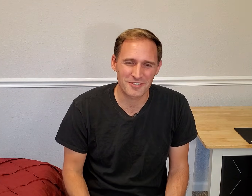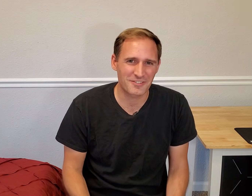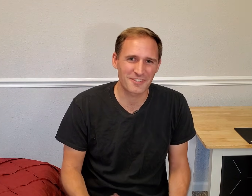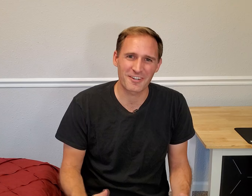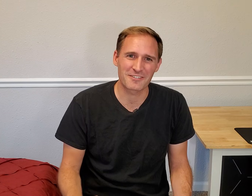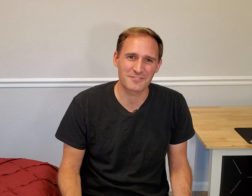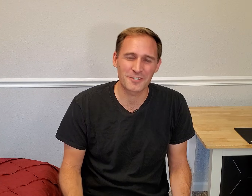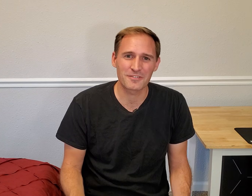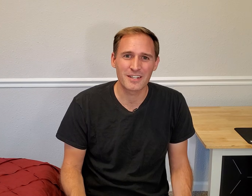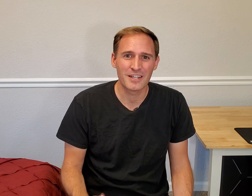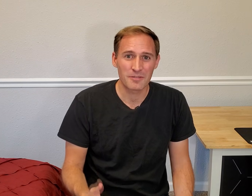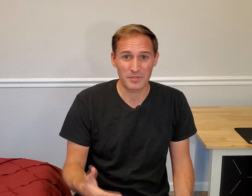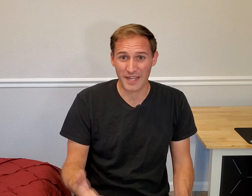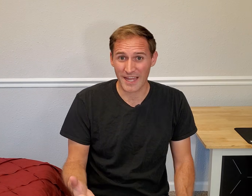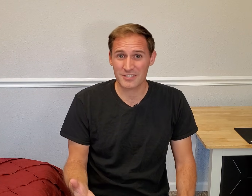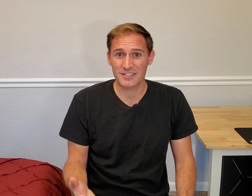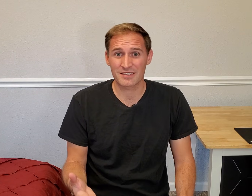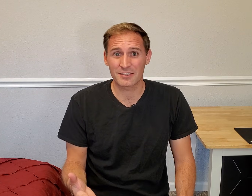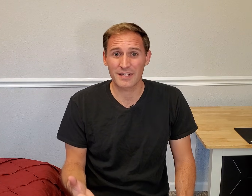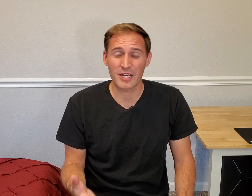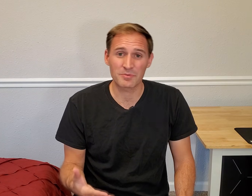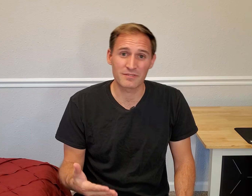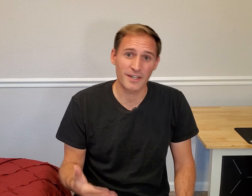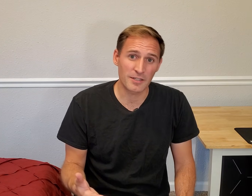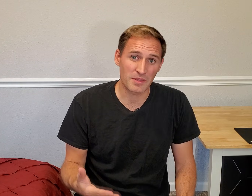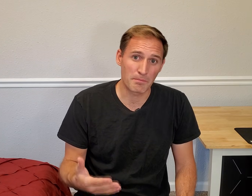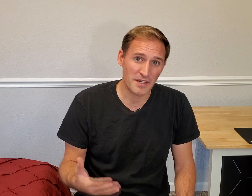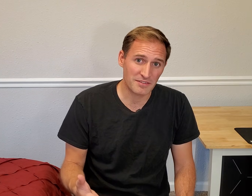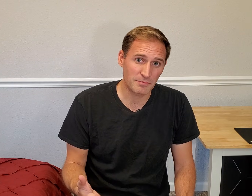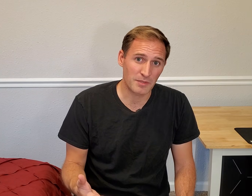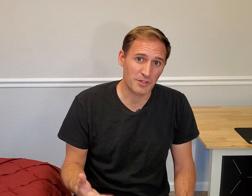screen or on a phone but actually it's going to help develop the muscle memory